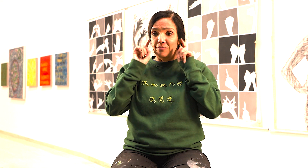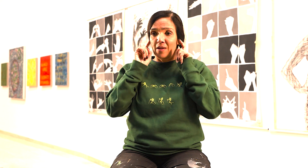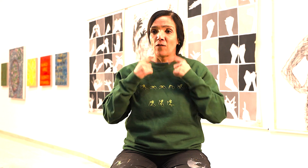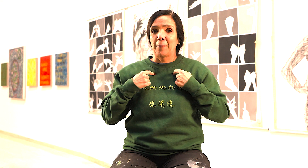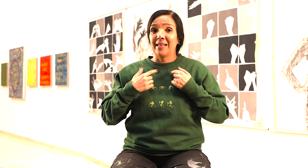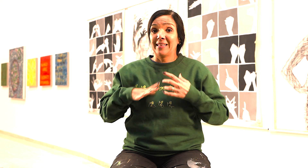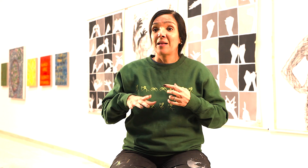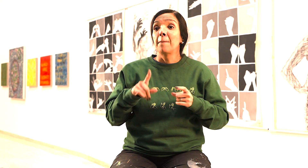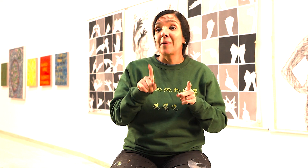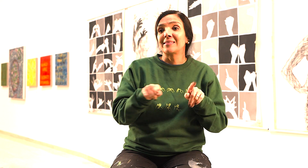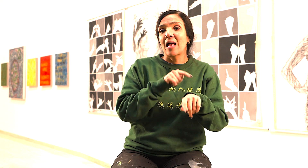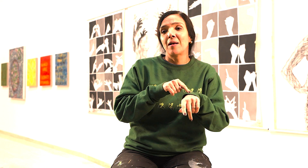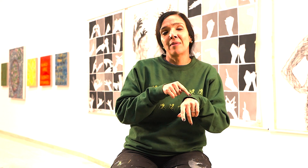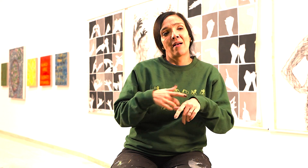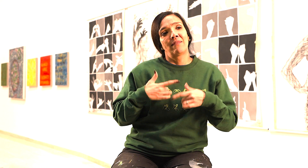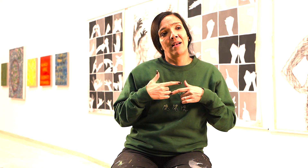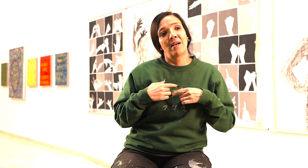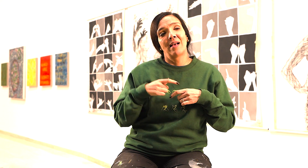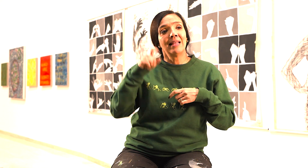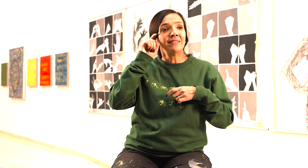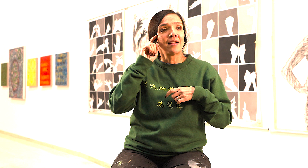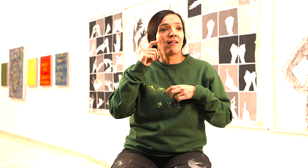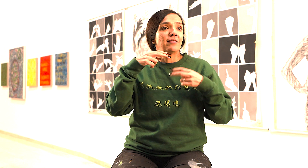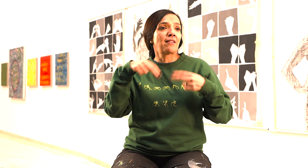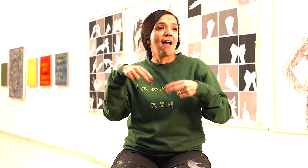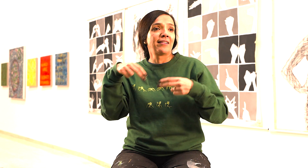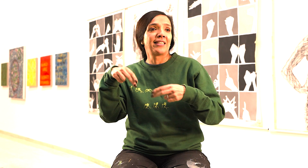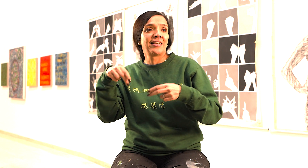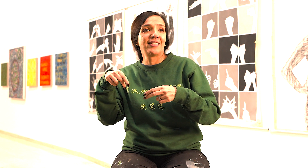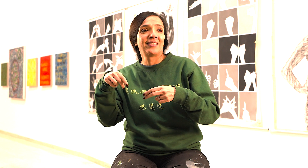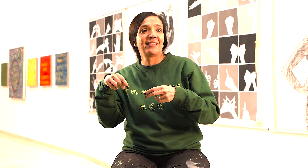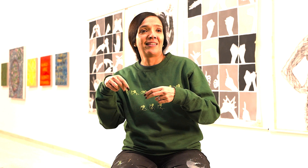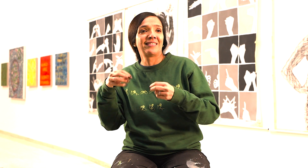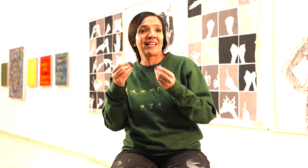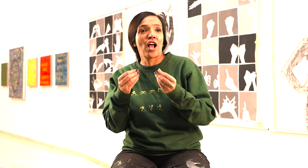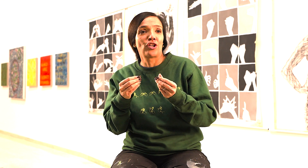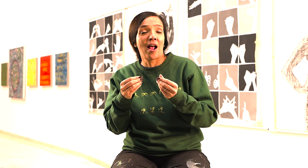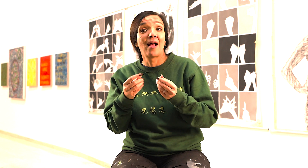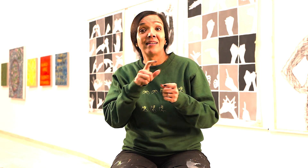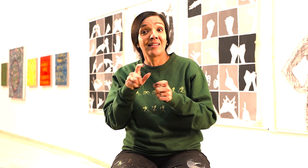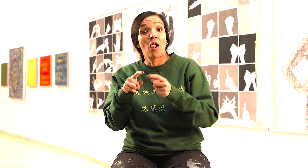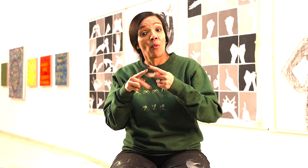so, for me, I need to have them, but at the same time, hearing aids allow me to maybe dance,